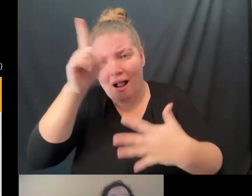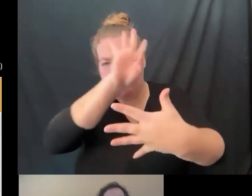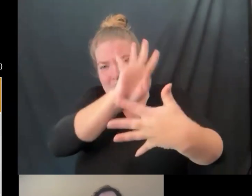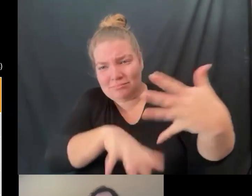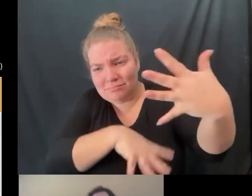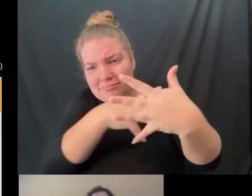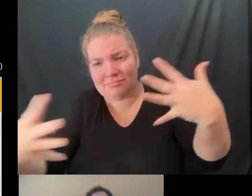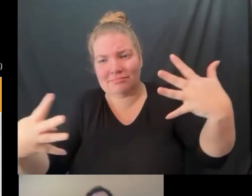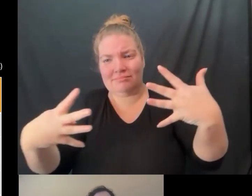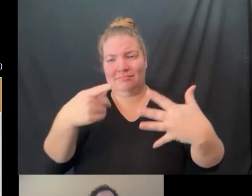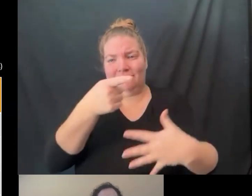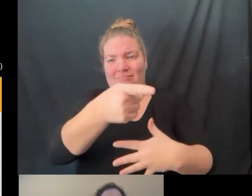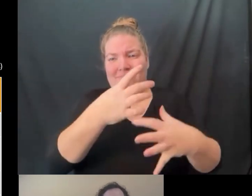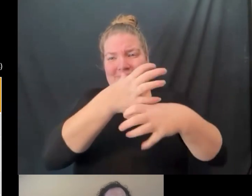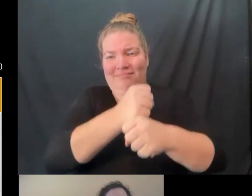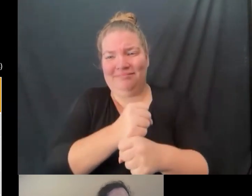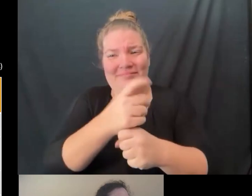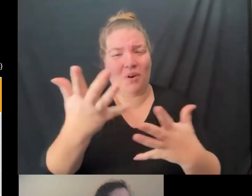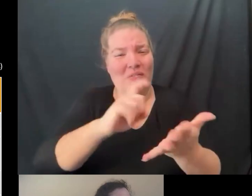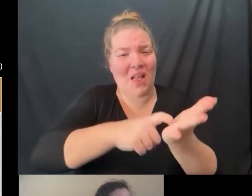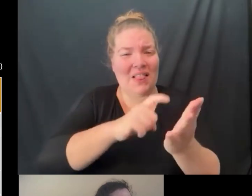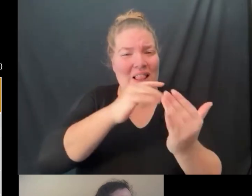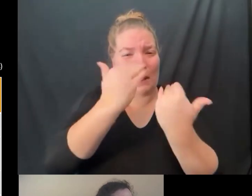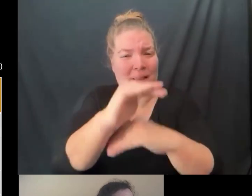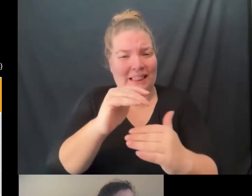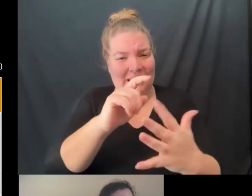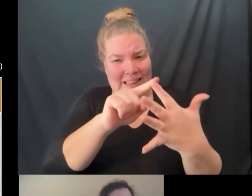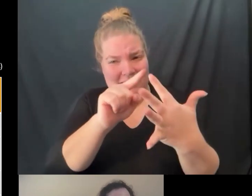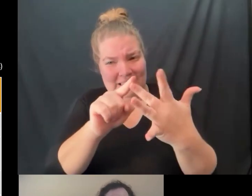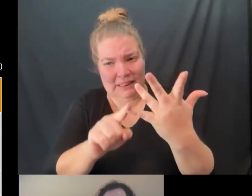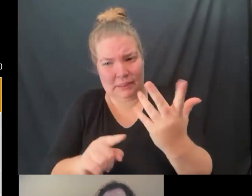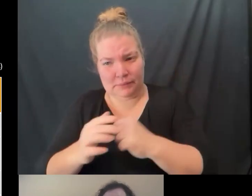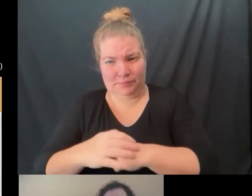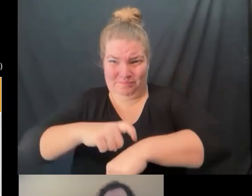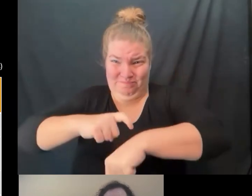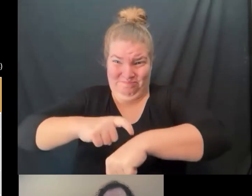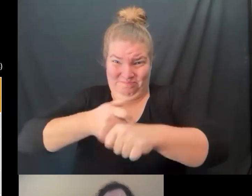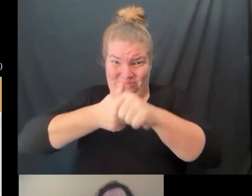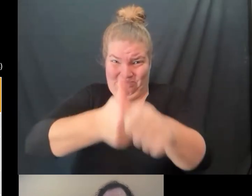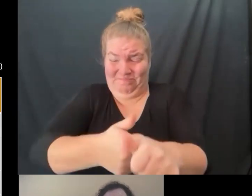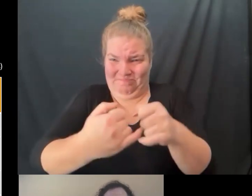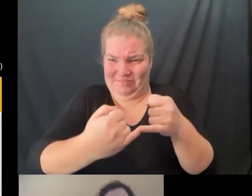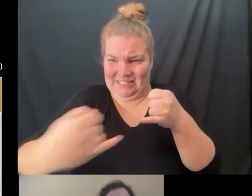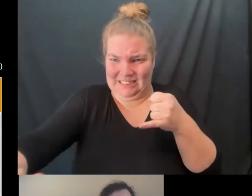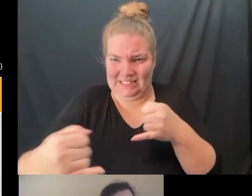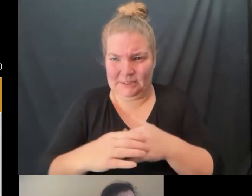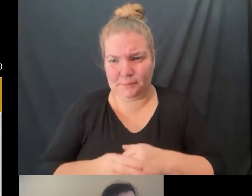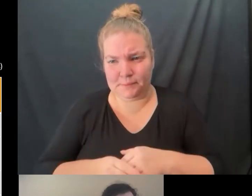And again, I'm showing the chart that summarizes all of the deadlines.